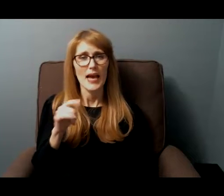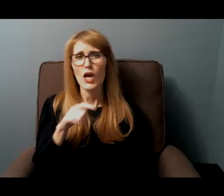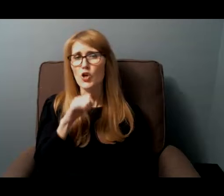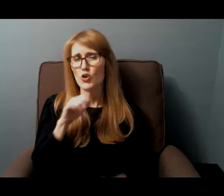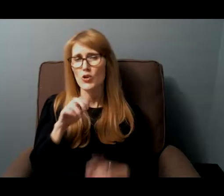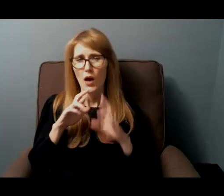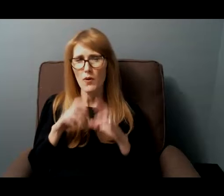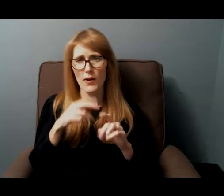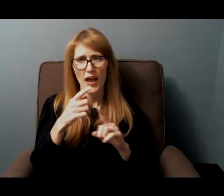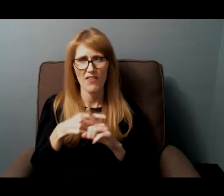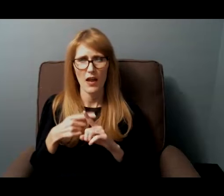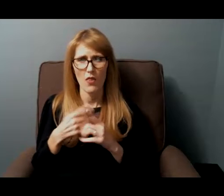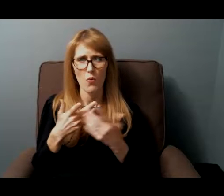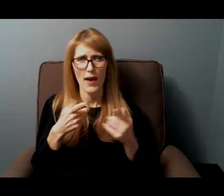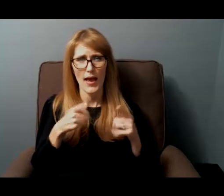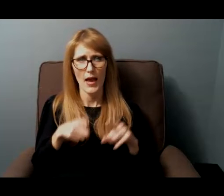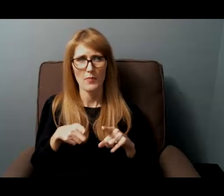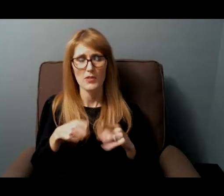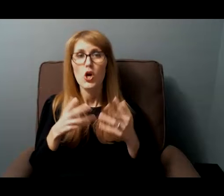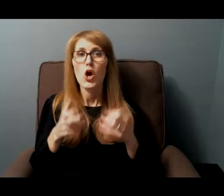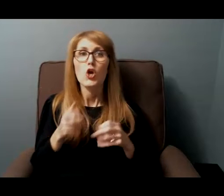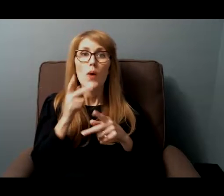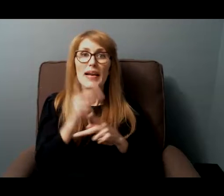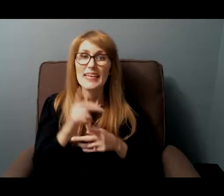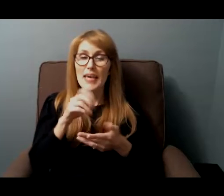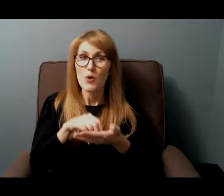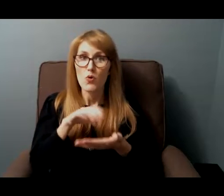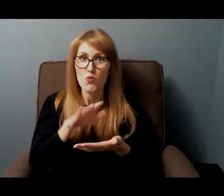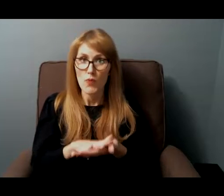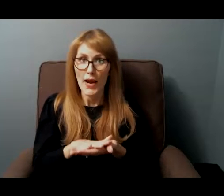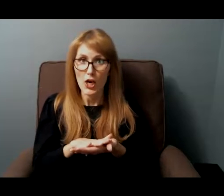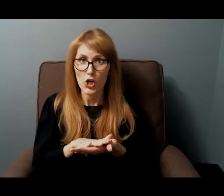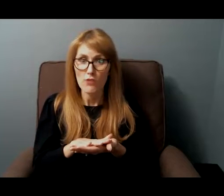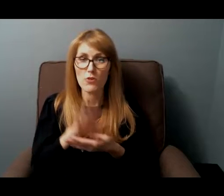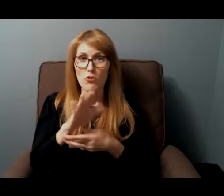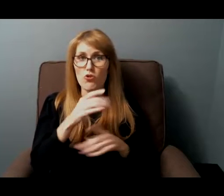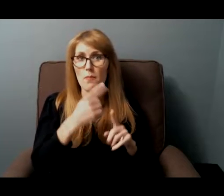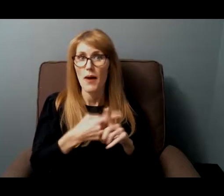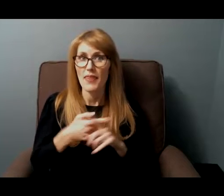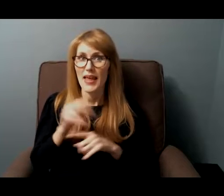happening. You want to keep a record of your monthly NESE but you are not like every month